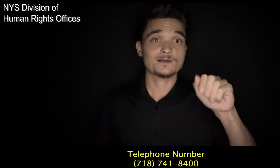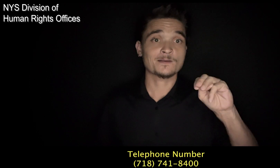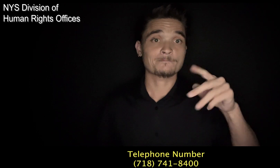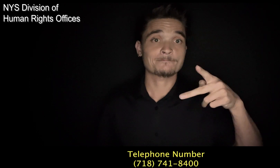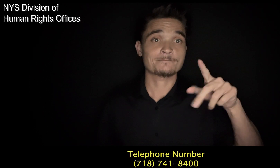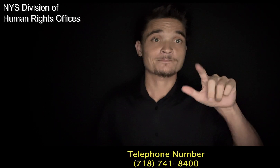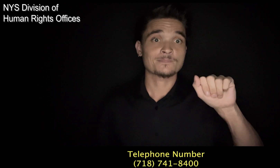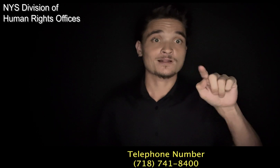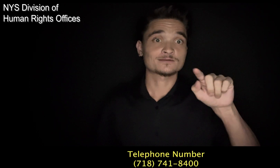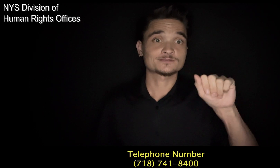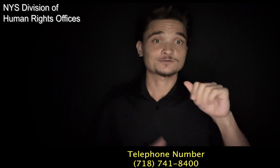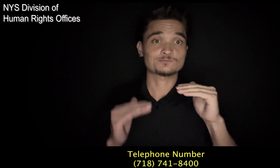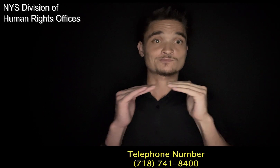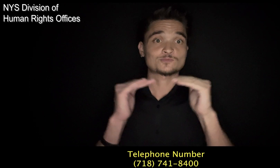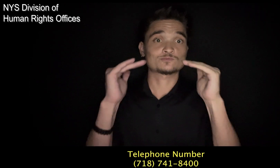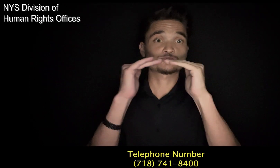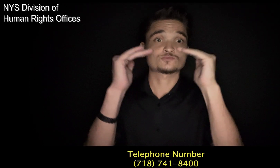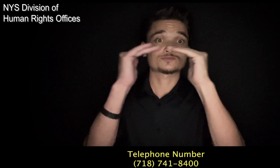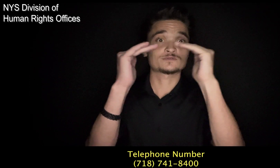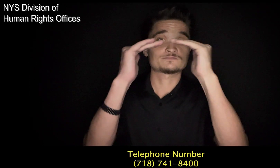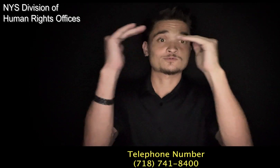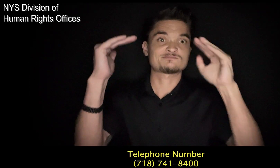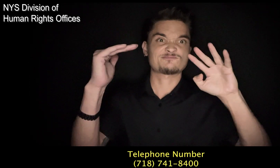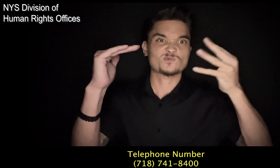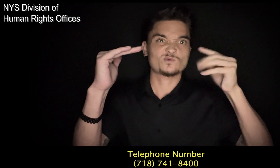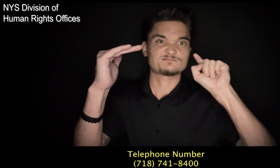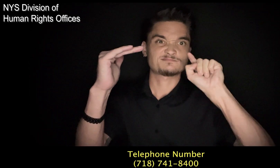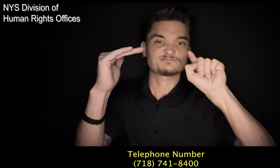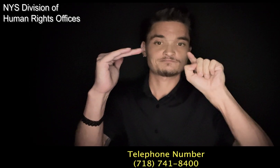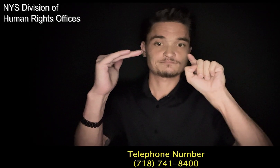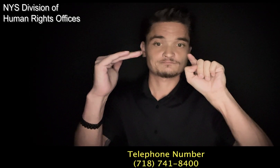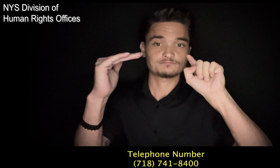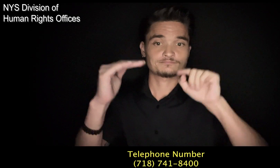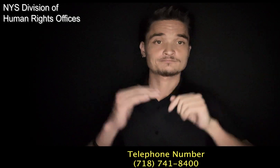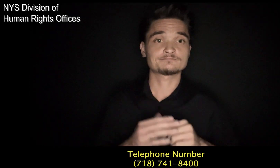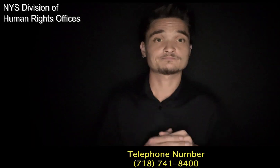Telephone Number (718) 741-8400